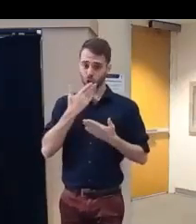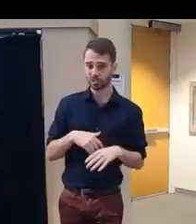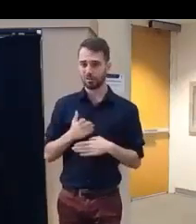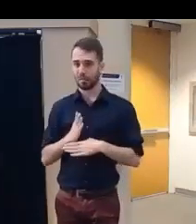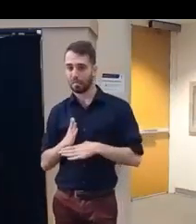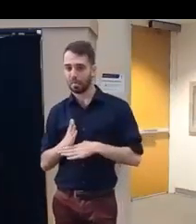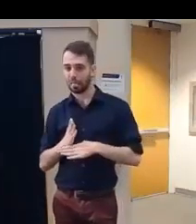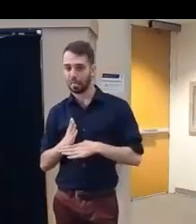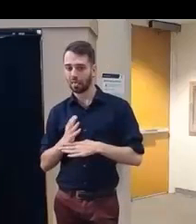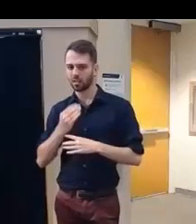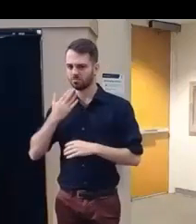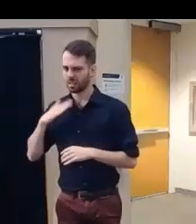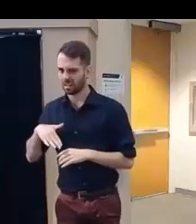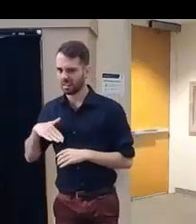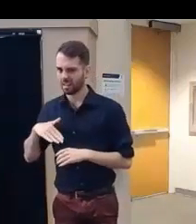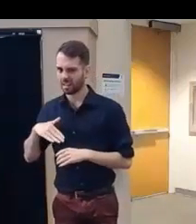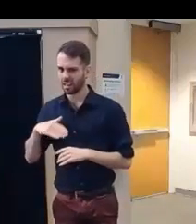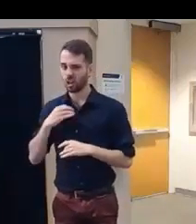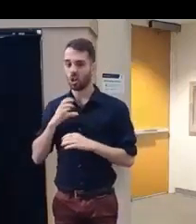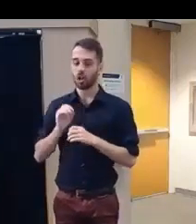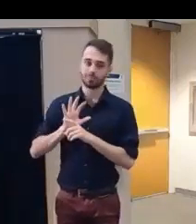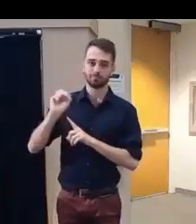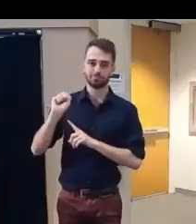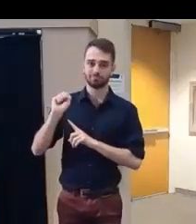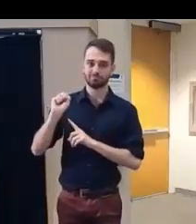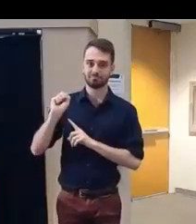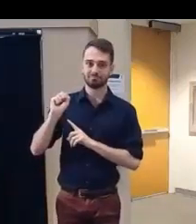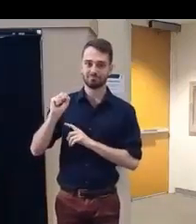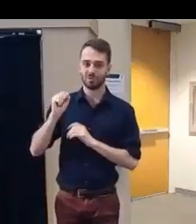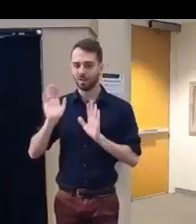using those words good very good excellent and outstanding um if we kind of were to